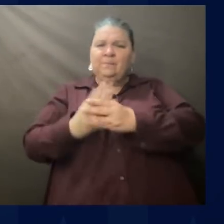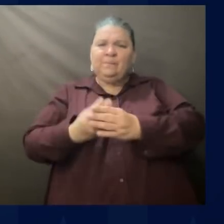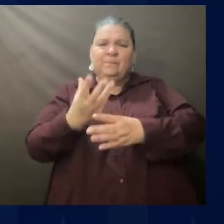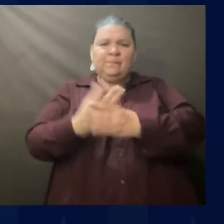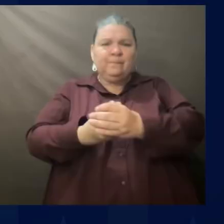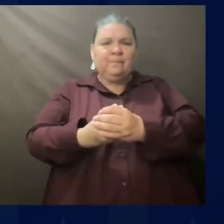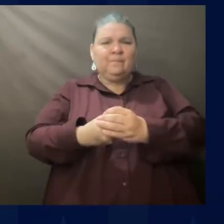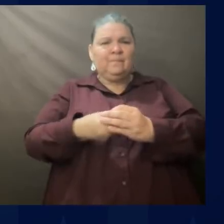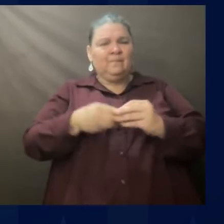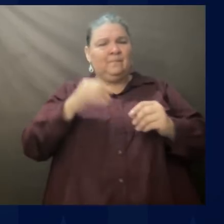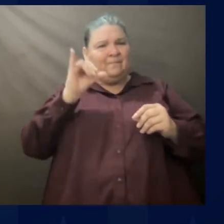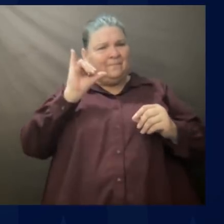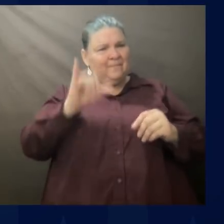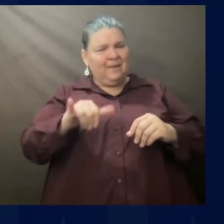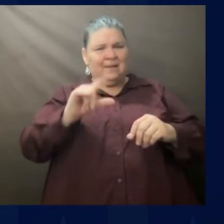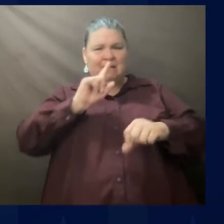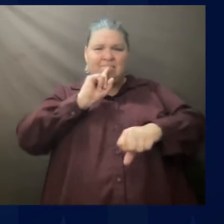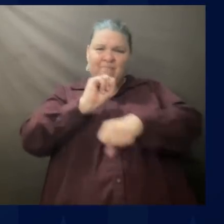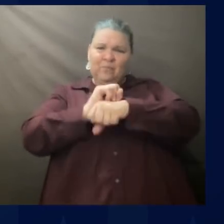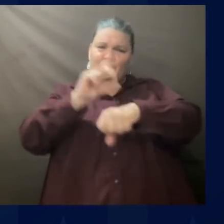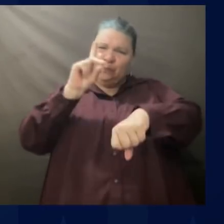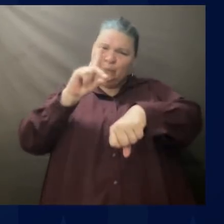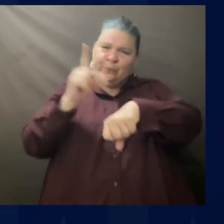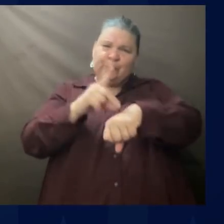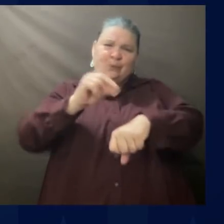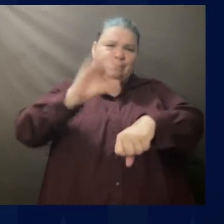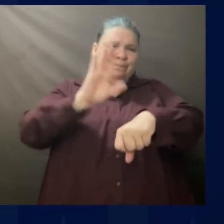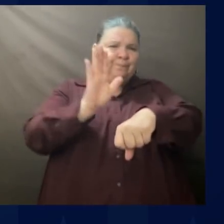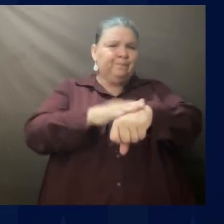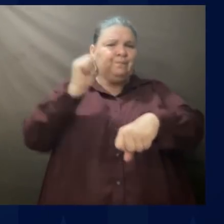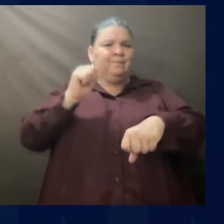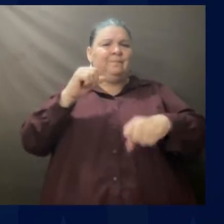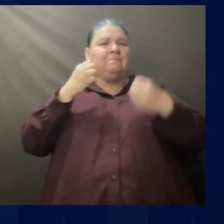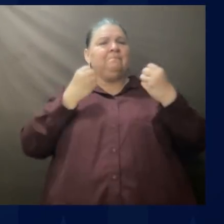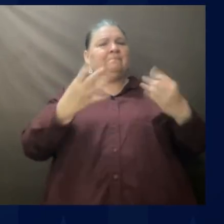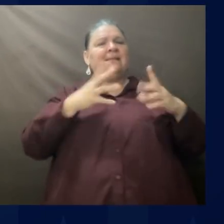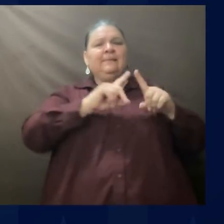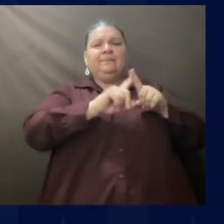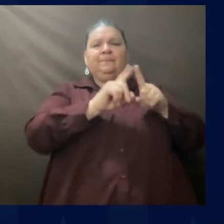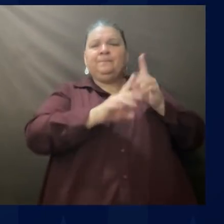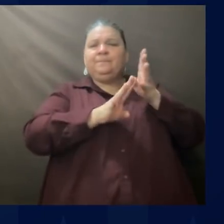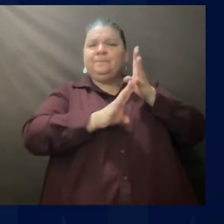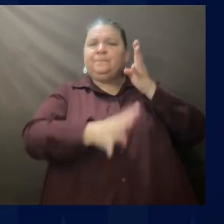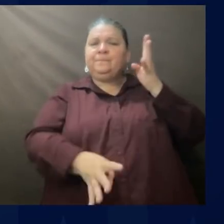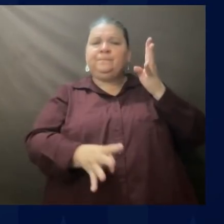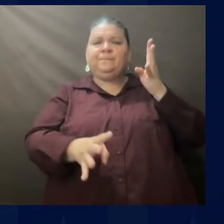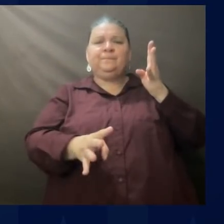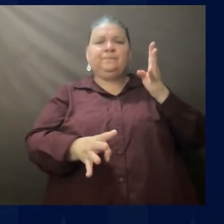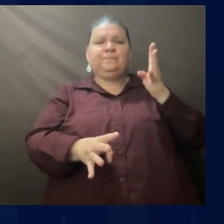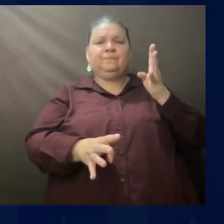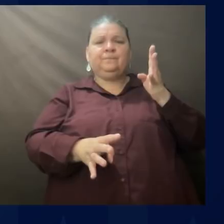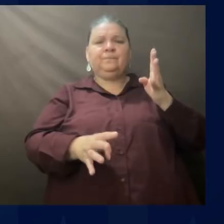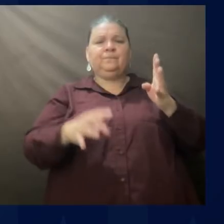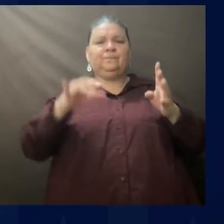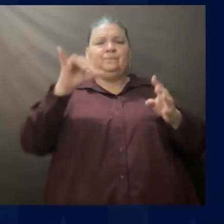and Gettysburg, Belleau Woods and thee Battle of the Bulge, in Korea and Vietnam and Afghanistan, Iraq,